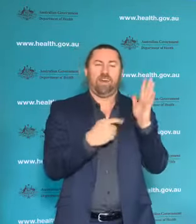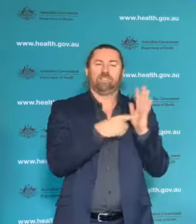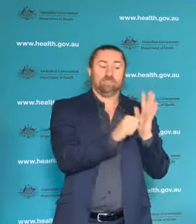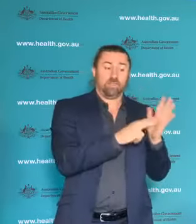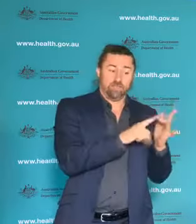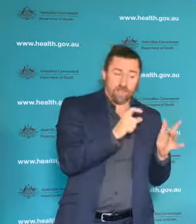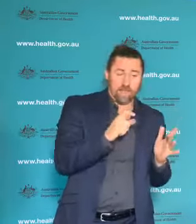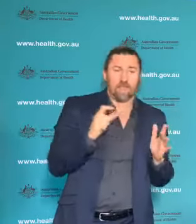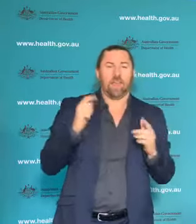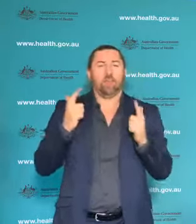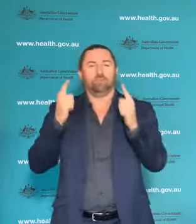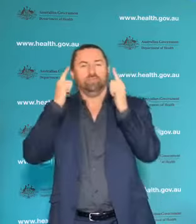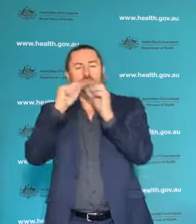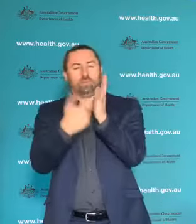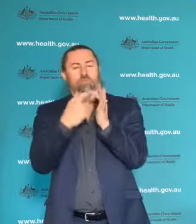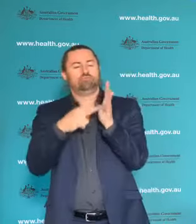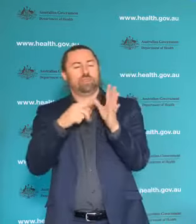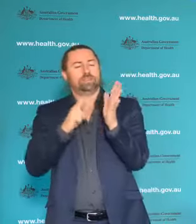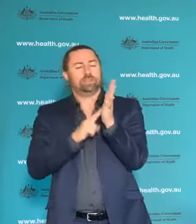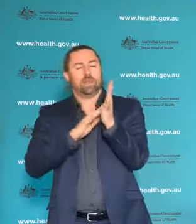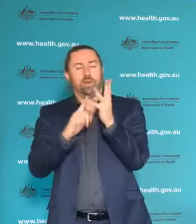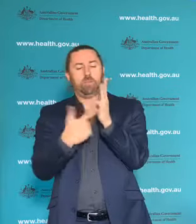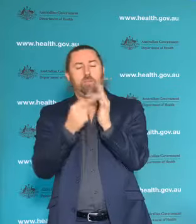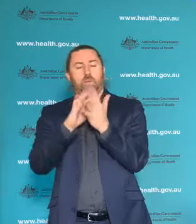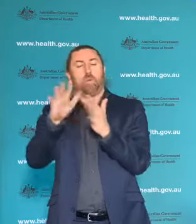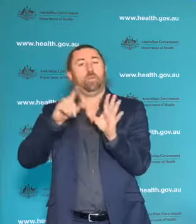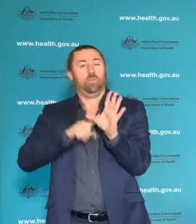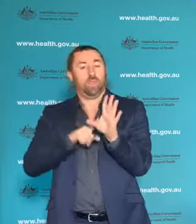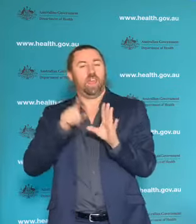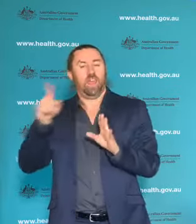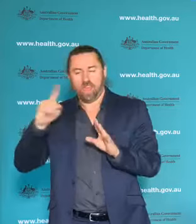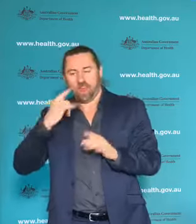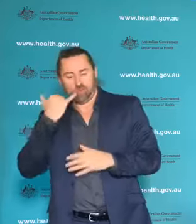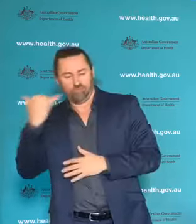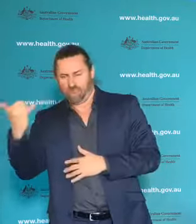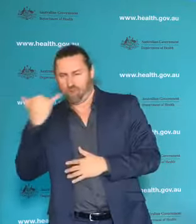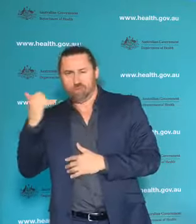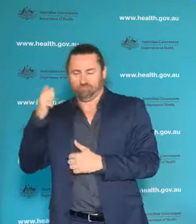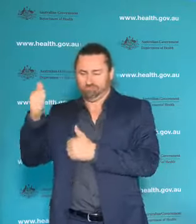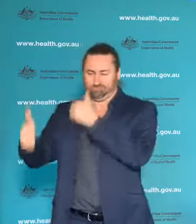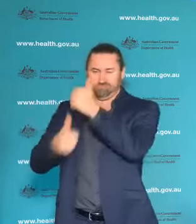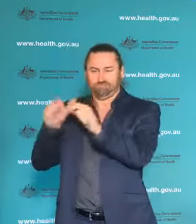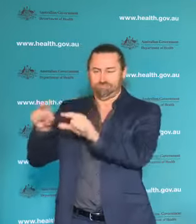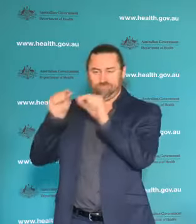have both contacted Omar to pass on their congratulations on his election.